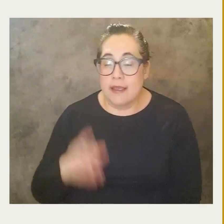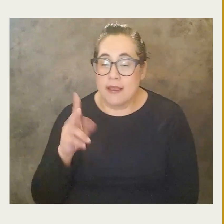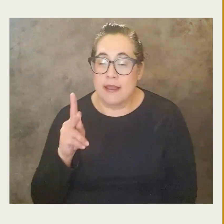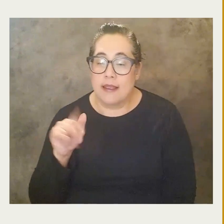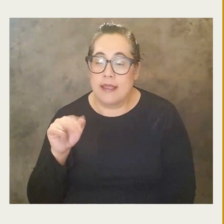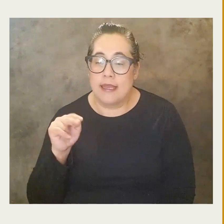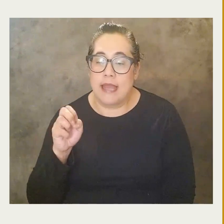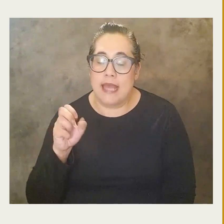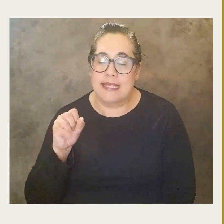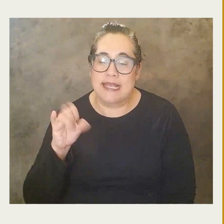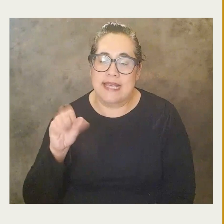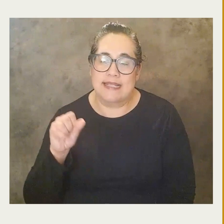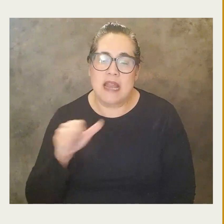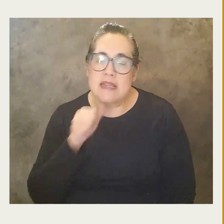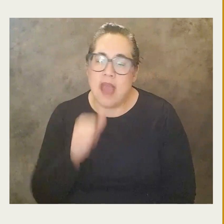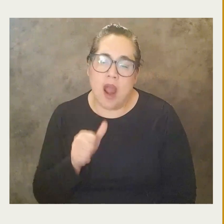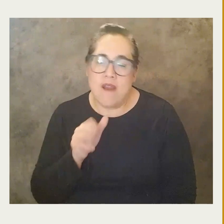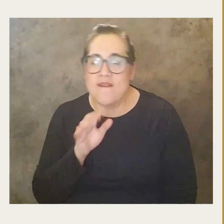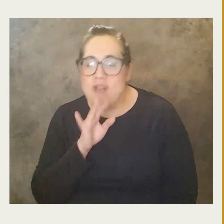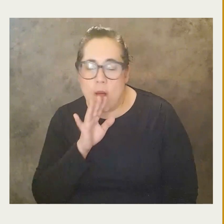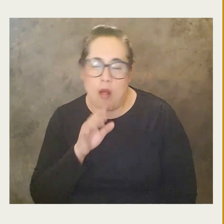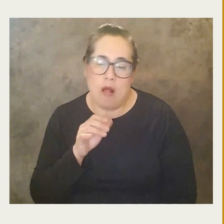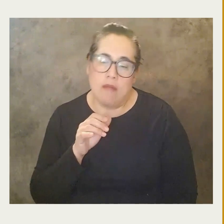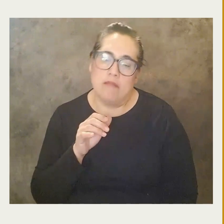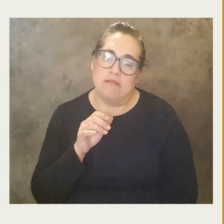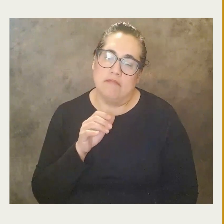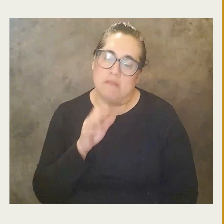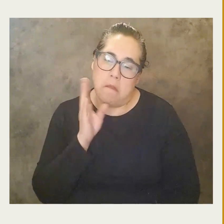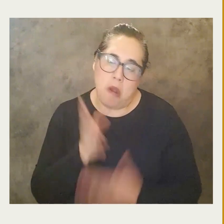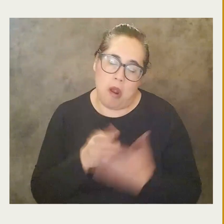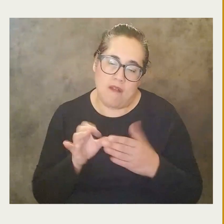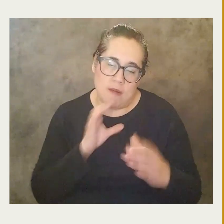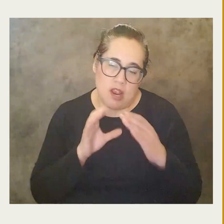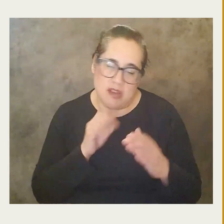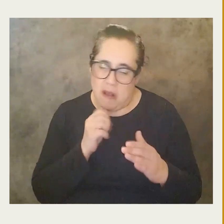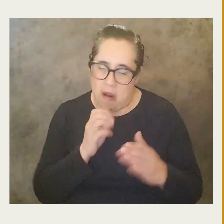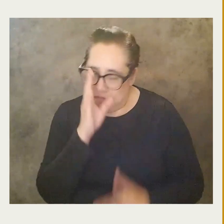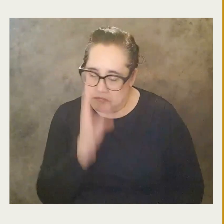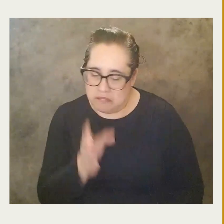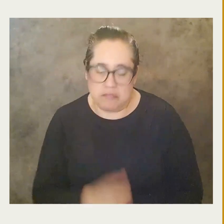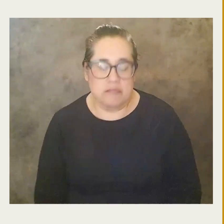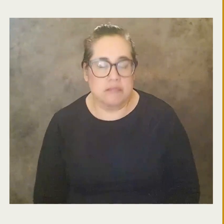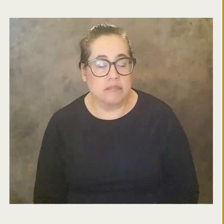The non verbal aspects of communication include facial ...